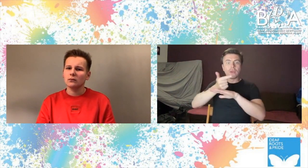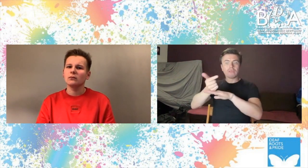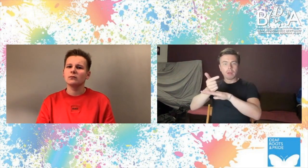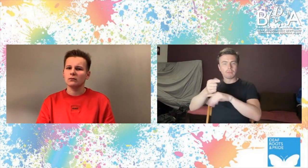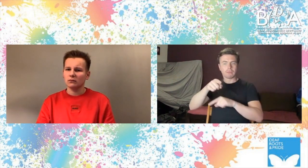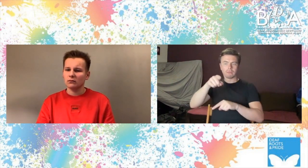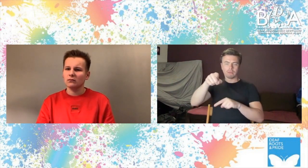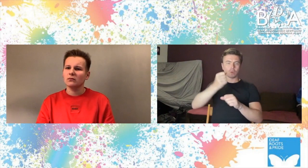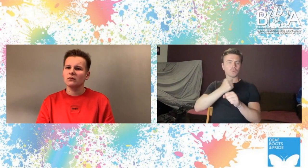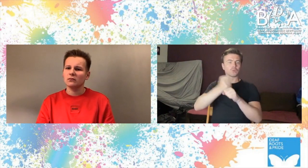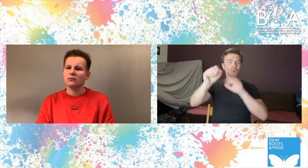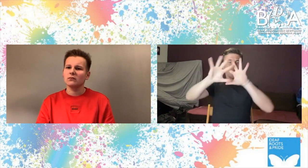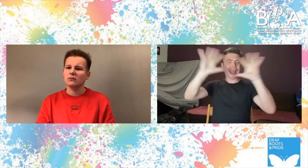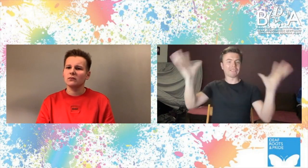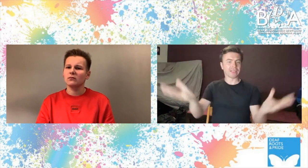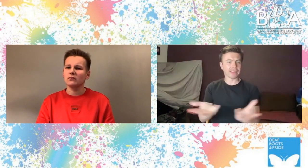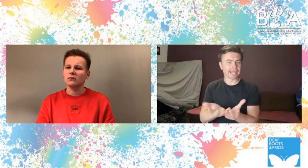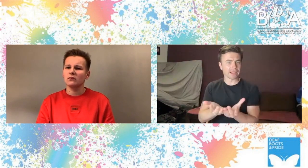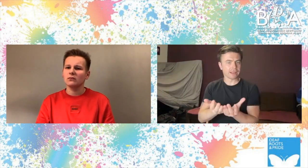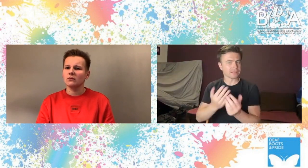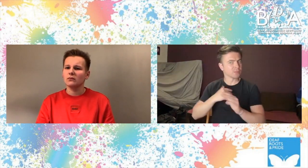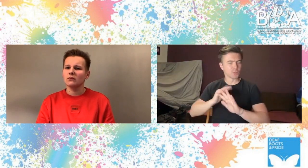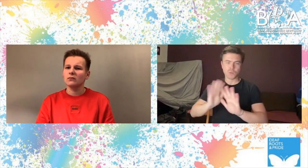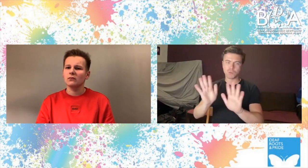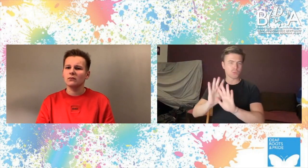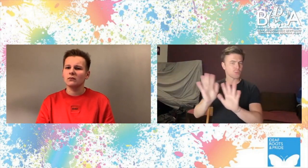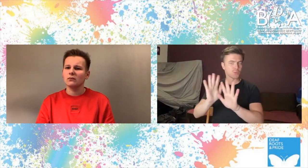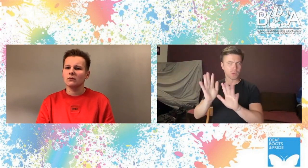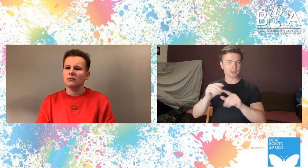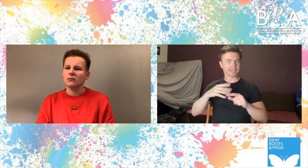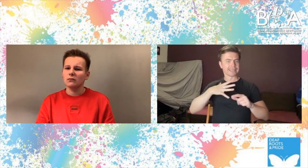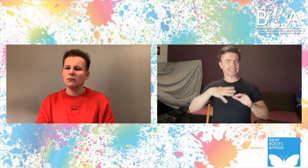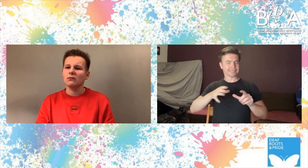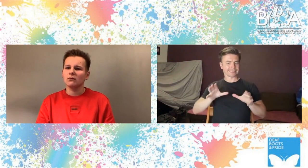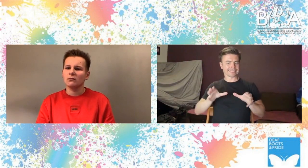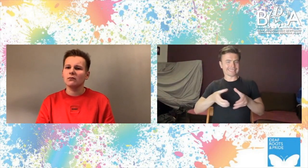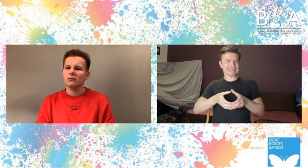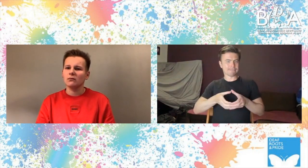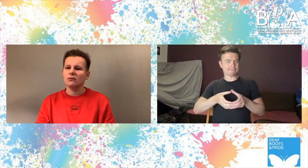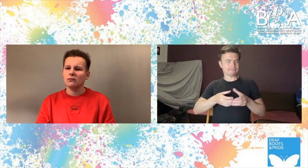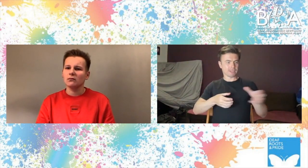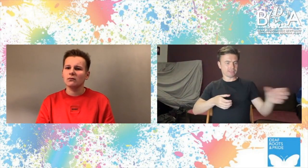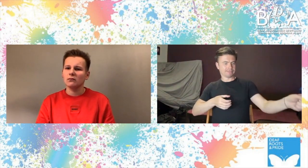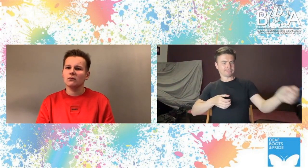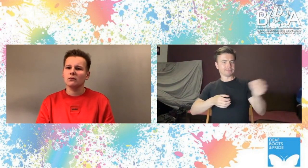filmmaker you do everything, but that is not the case, it’s not true. You work in